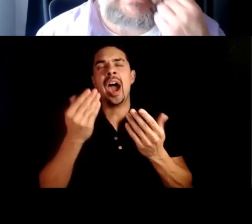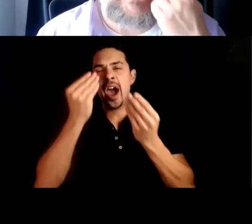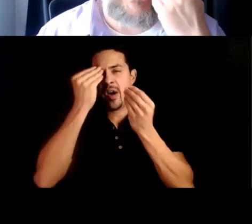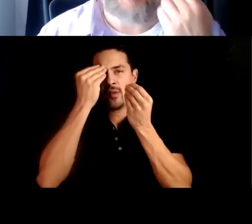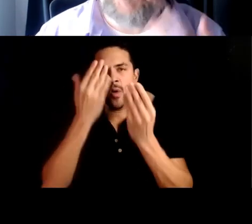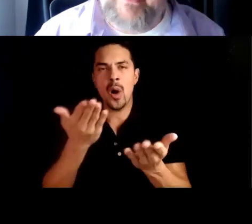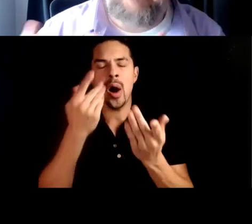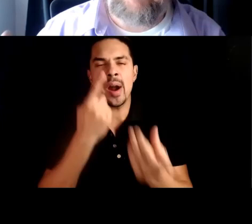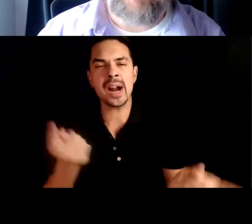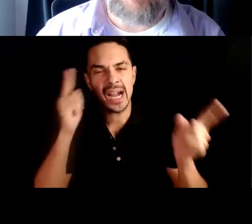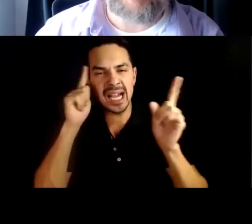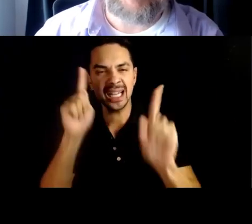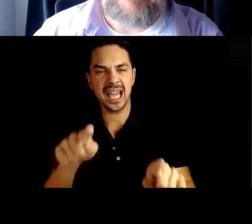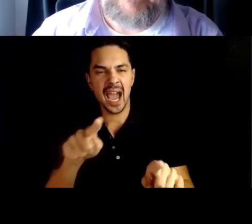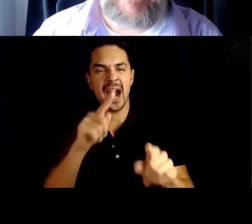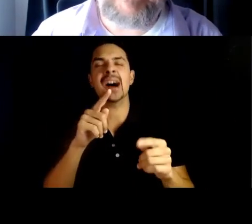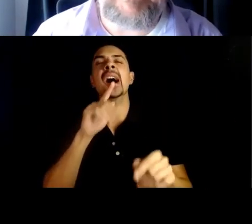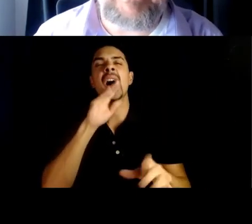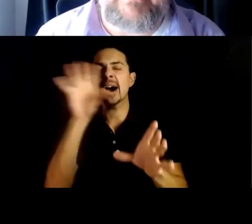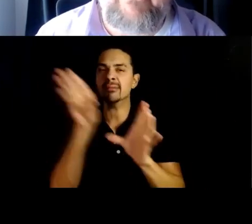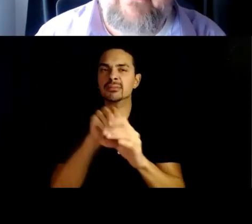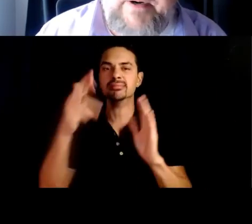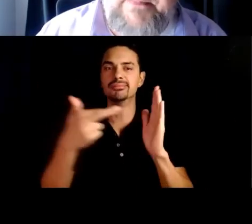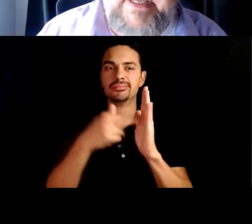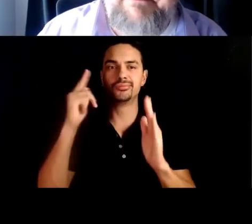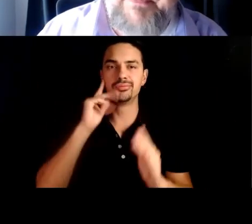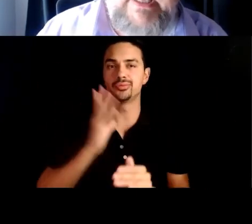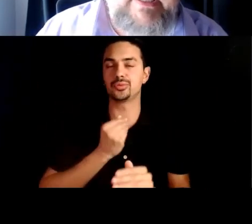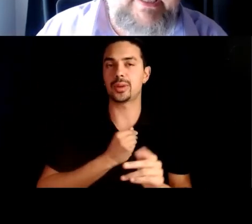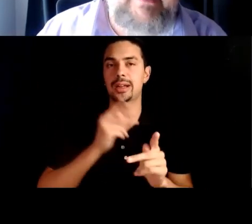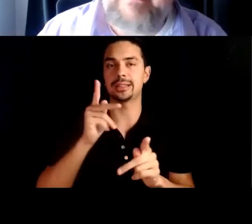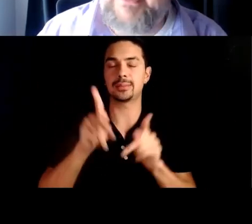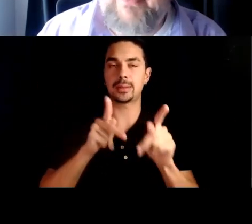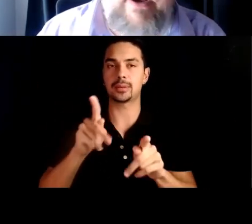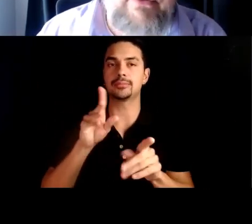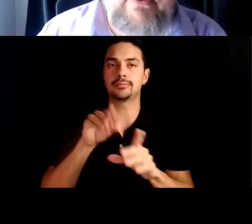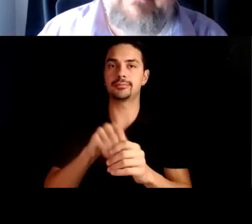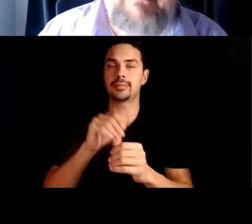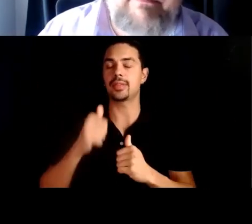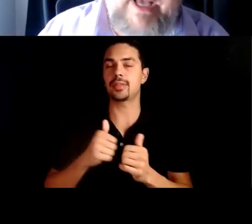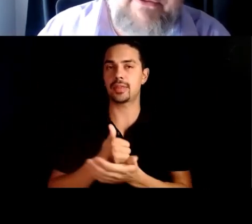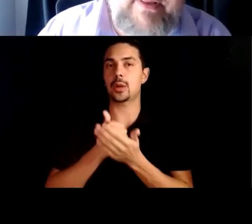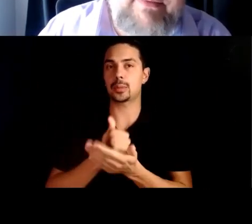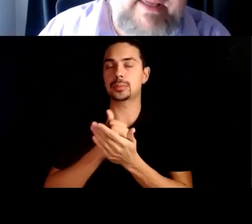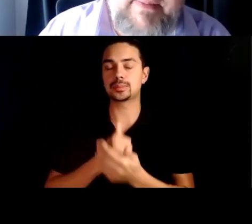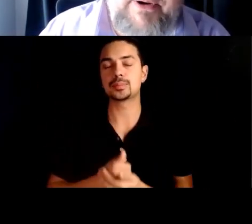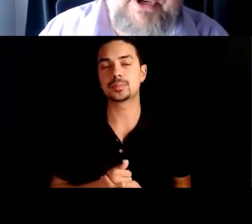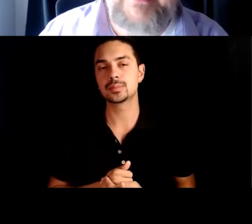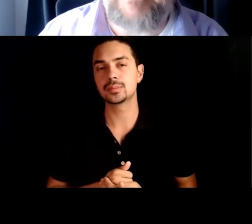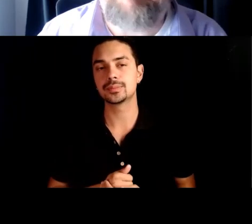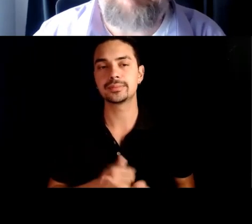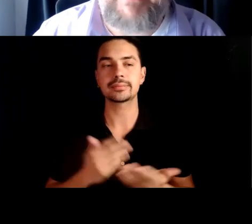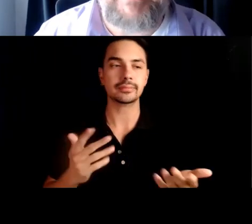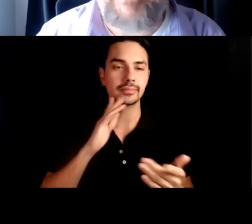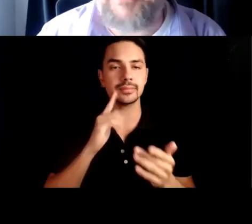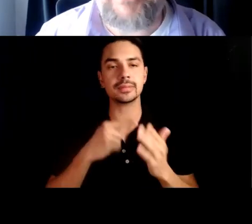in trans folks access of therapy. And, you know, other than thinking about, you know, just basic, you know,